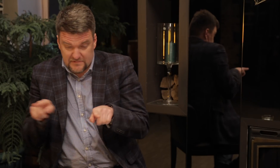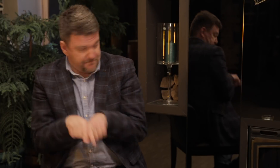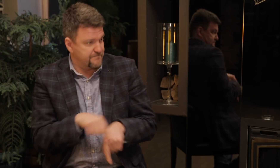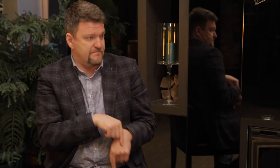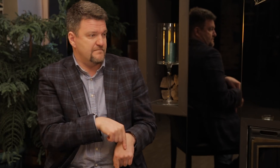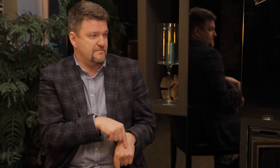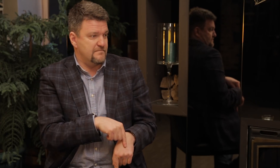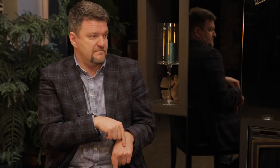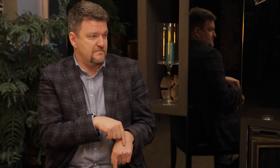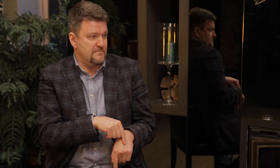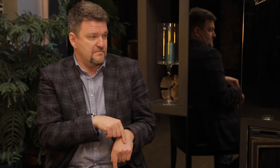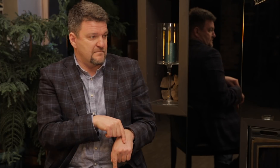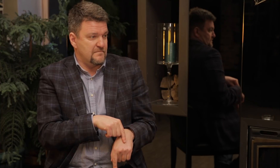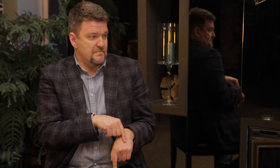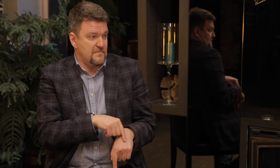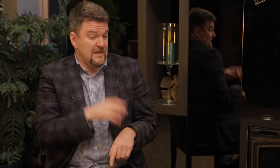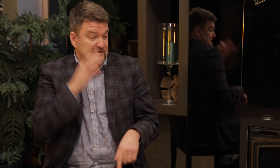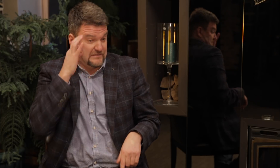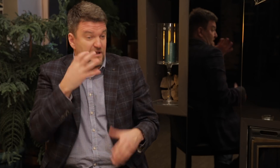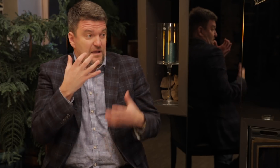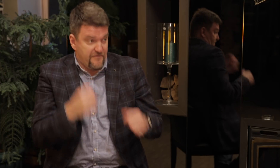Deaf Skills is much like that, apart from Abilympics.